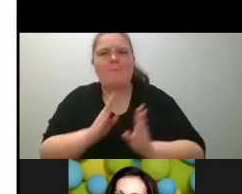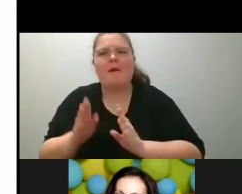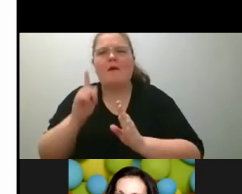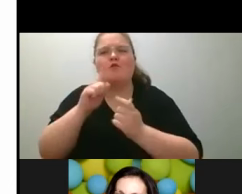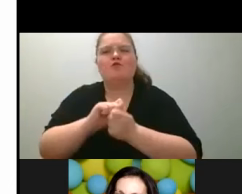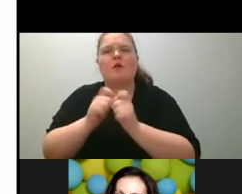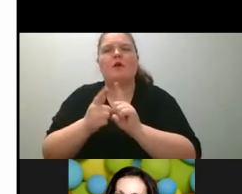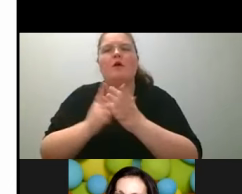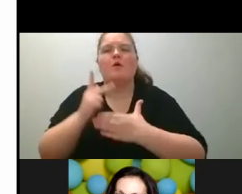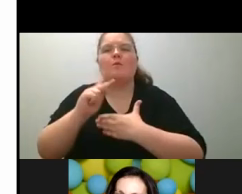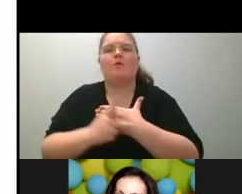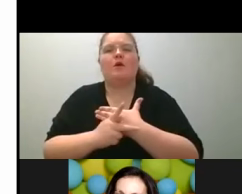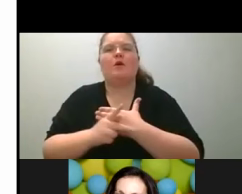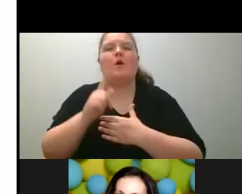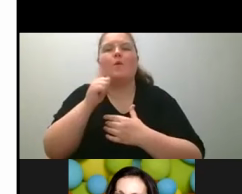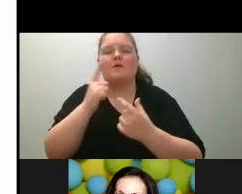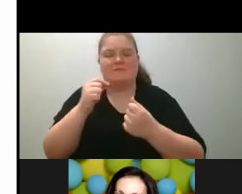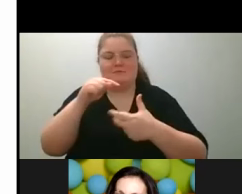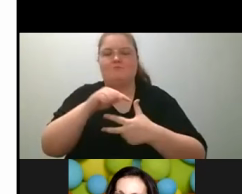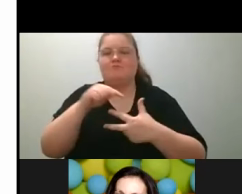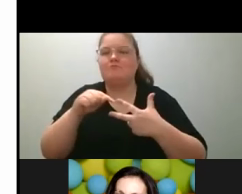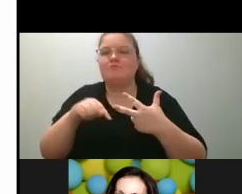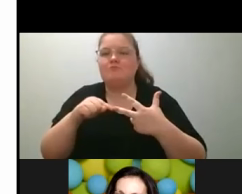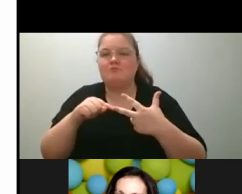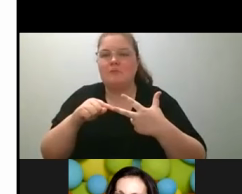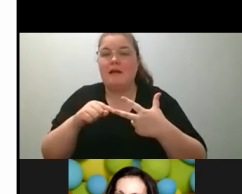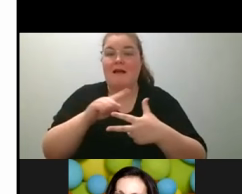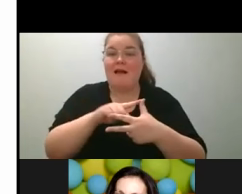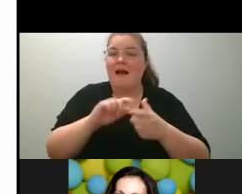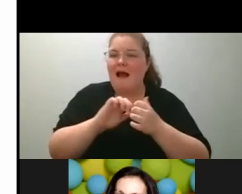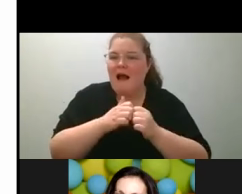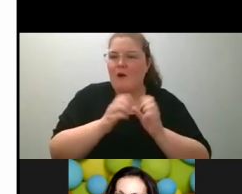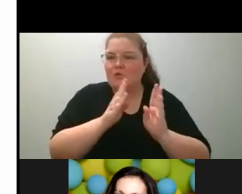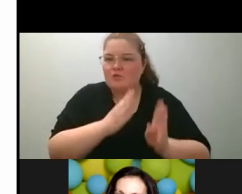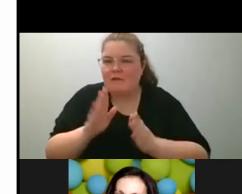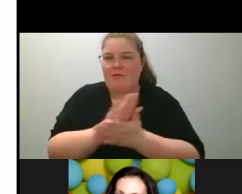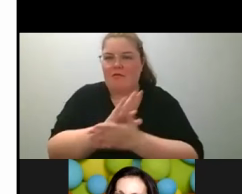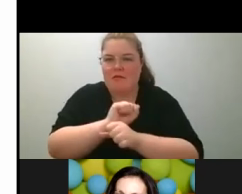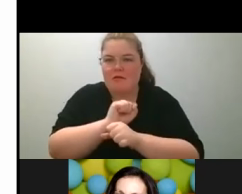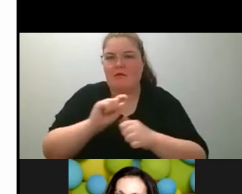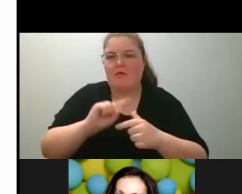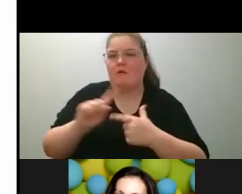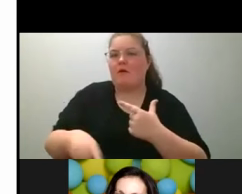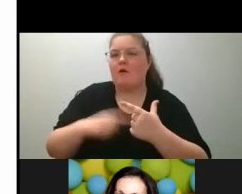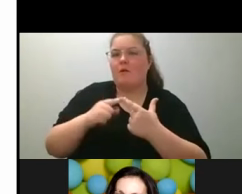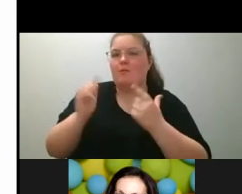we're going to talk about three main areas. Preparing the documents themselves, providing effective feedback